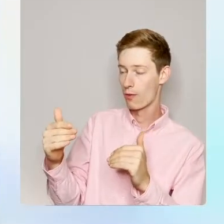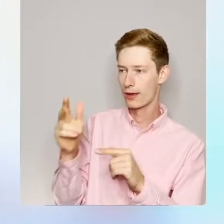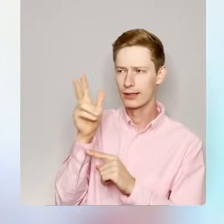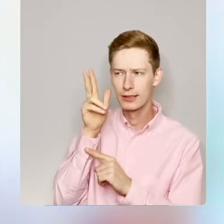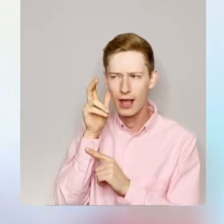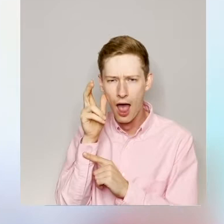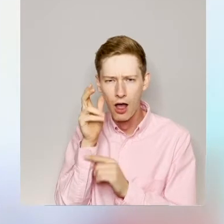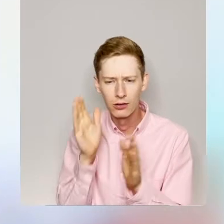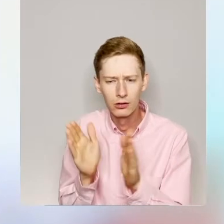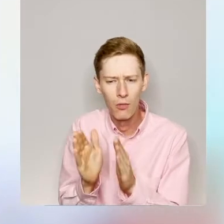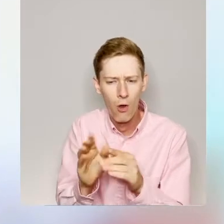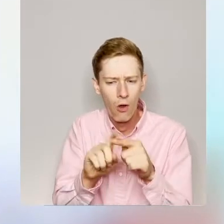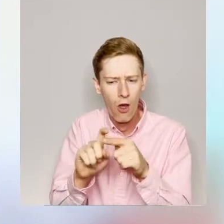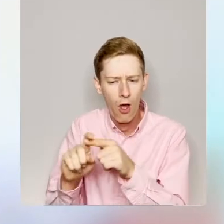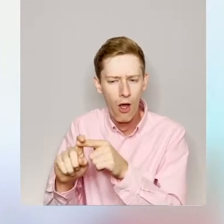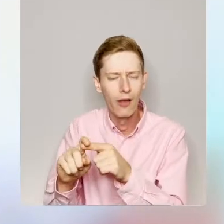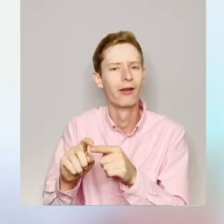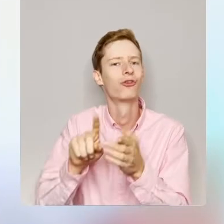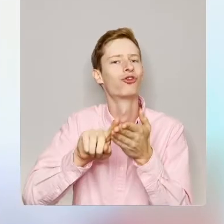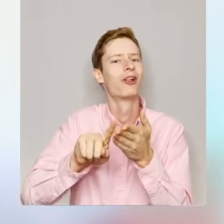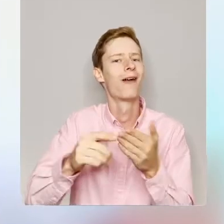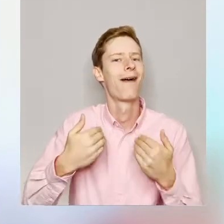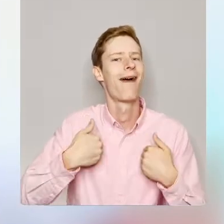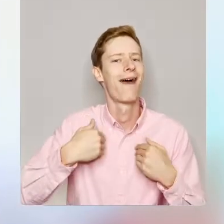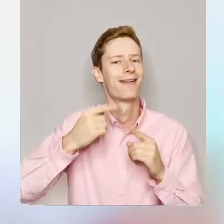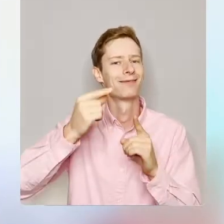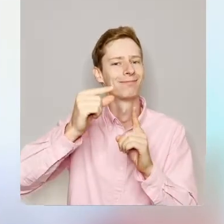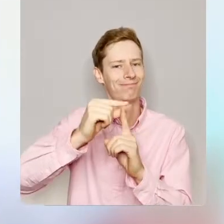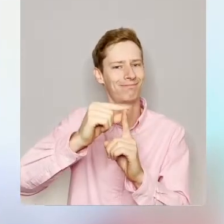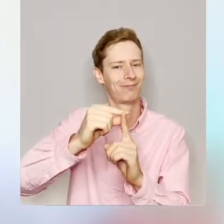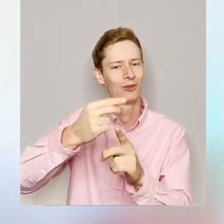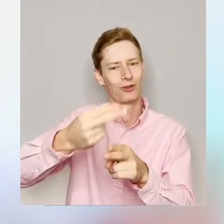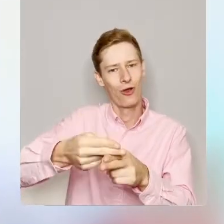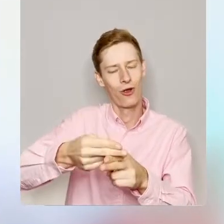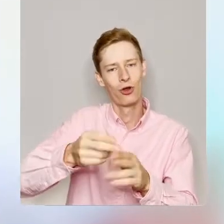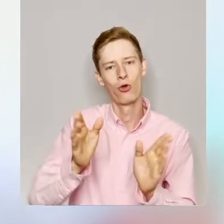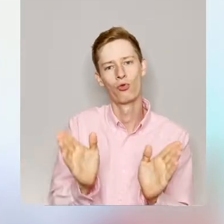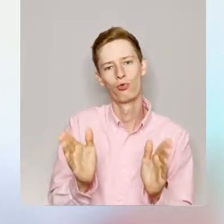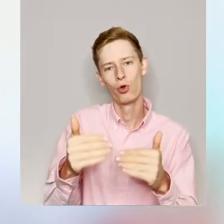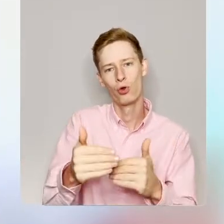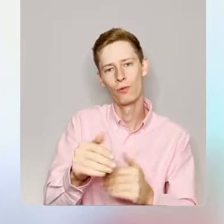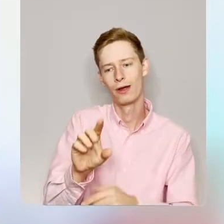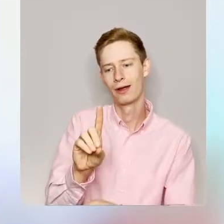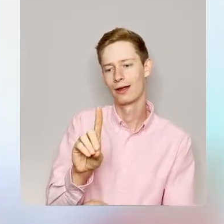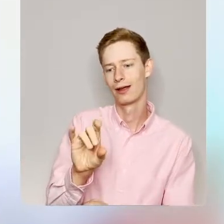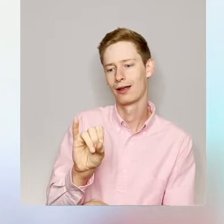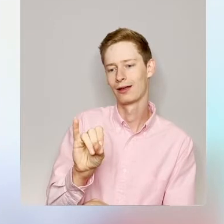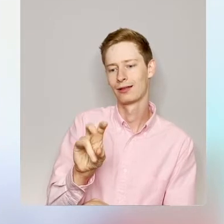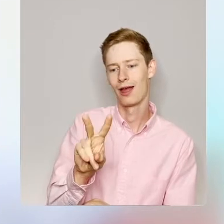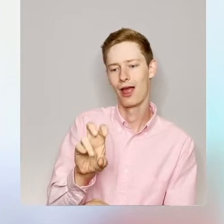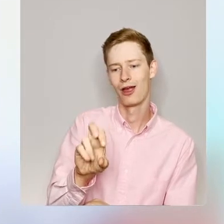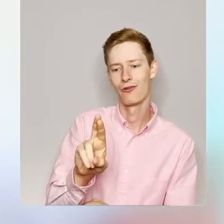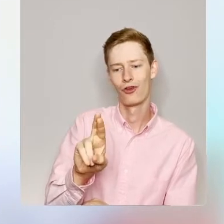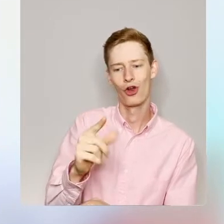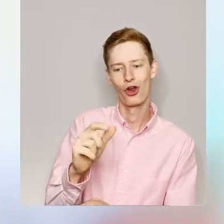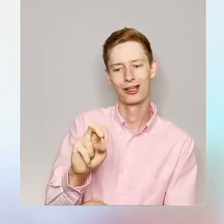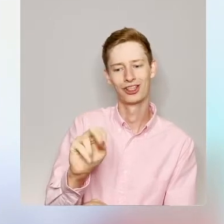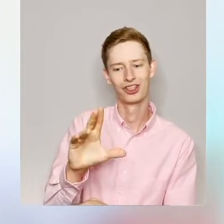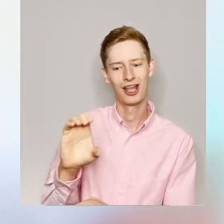There's actually a name for this in research literature, "The Room Divergence Effect". As you can see in this excerpt from a research paper